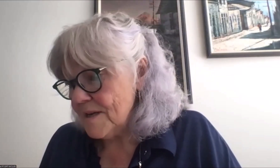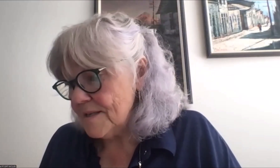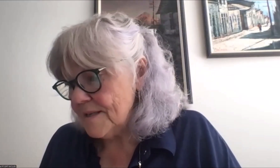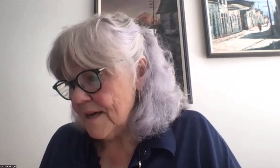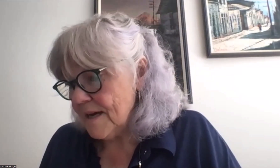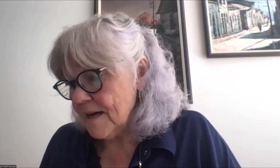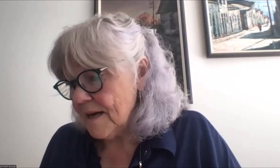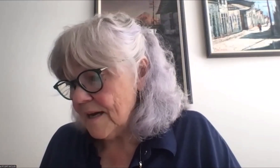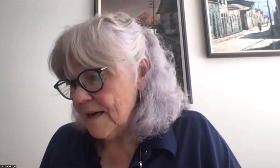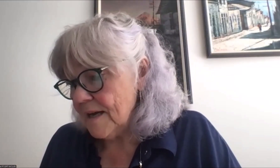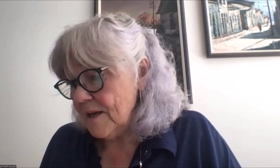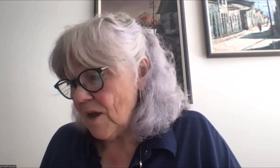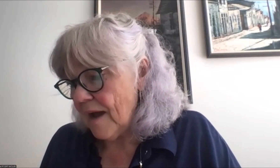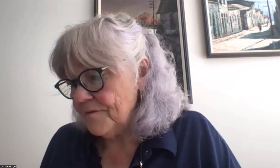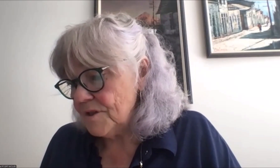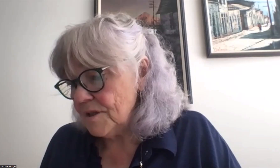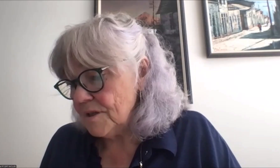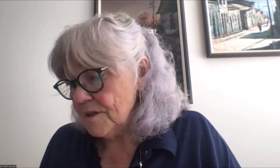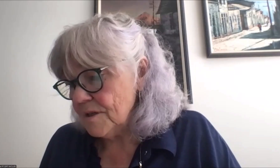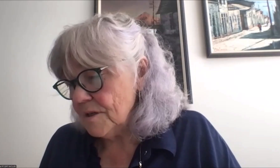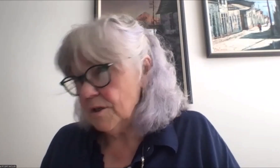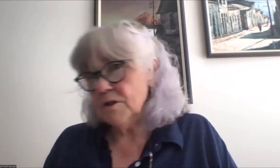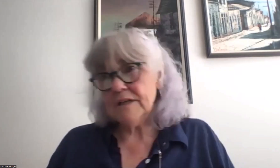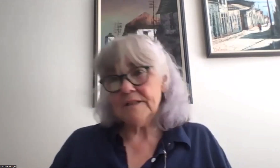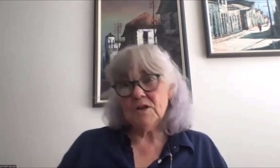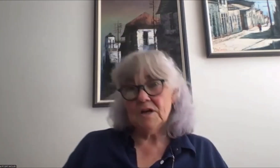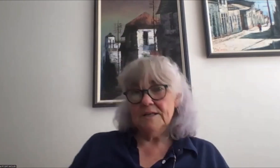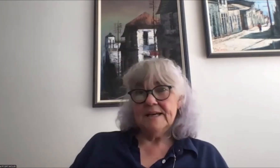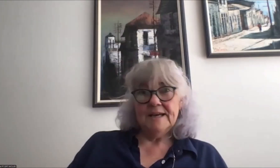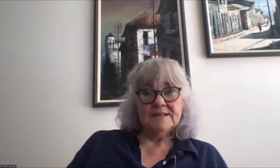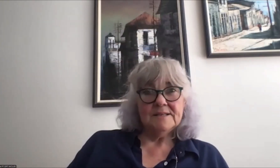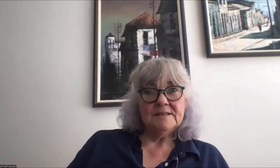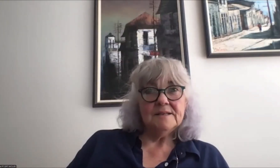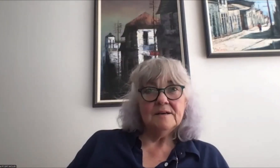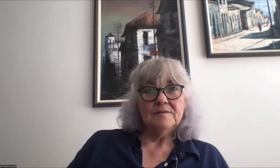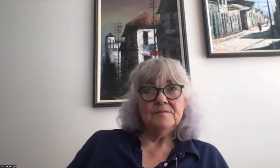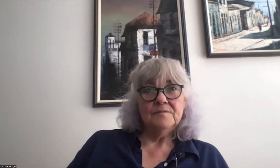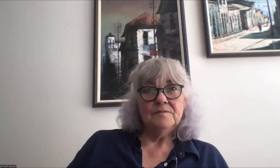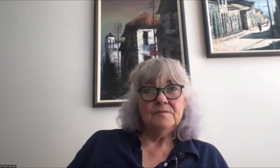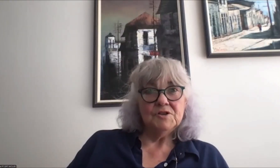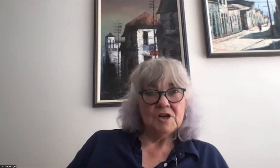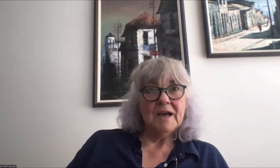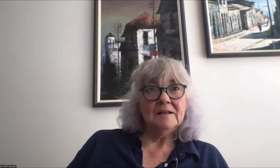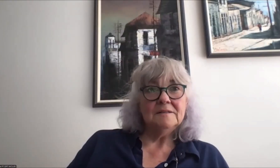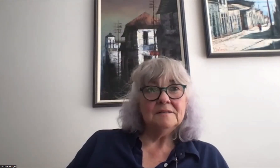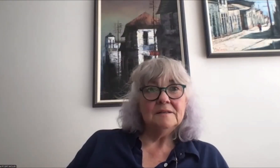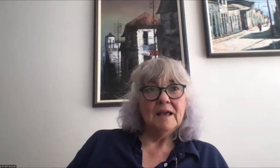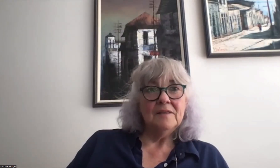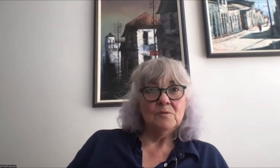was you have to look at the context of the child and their